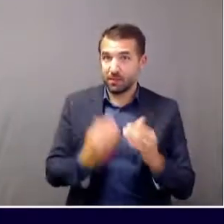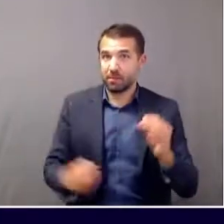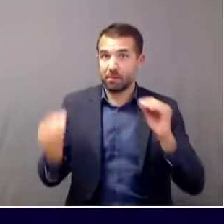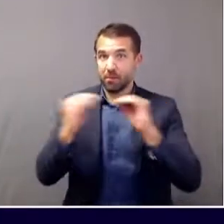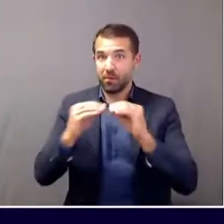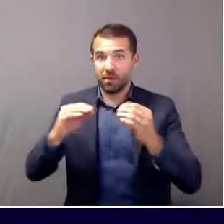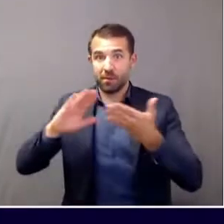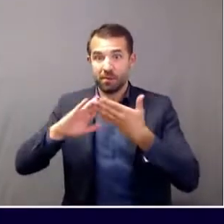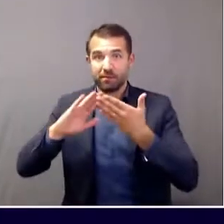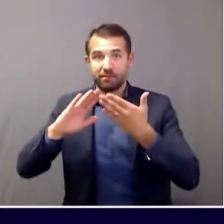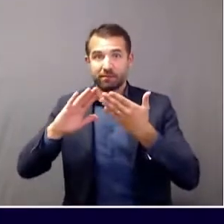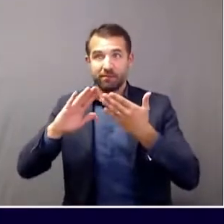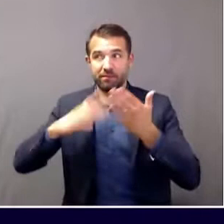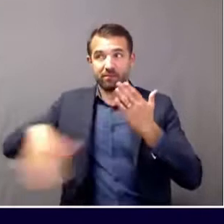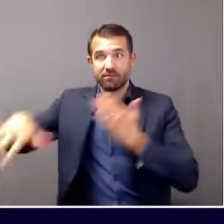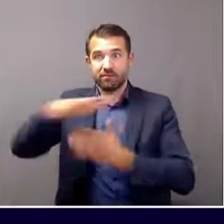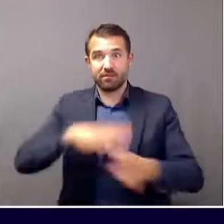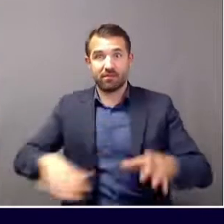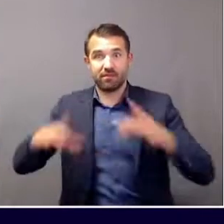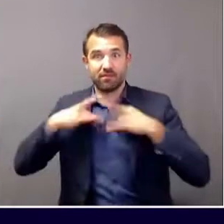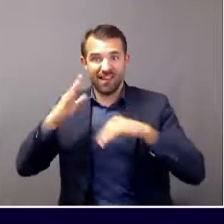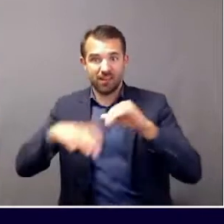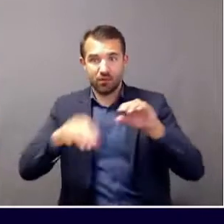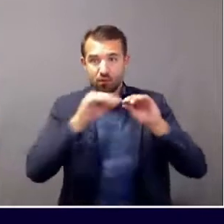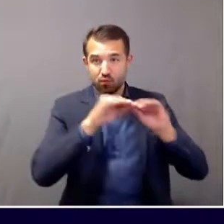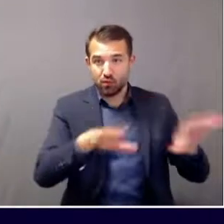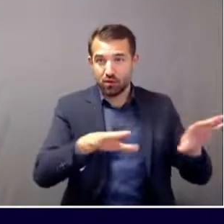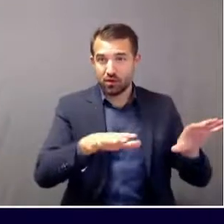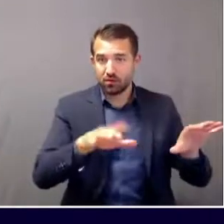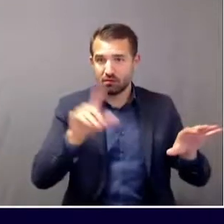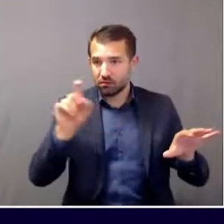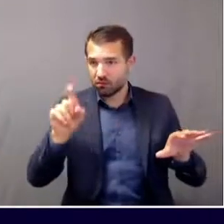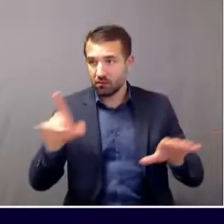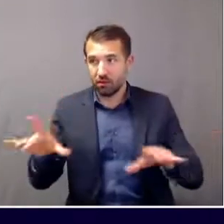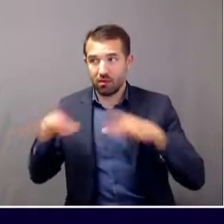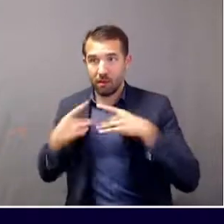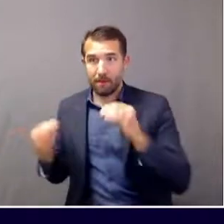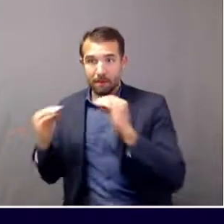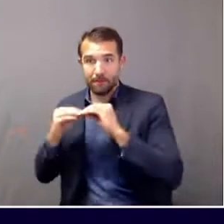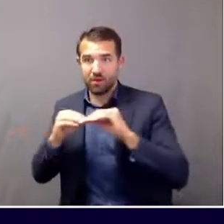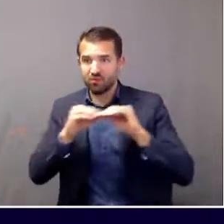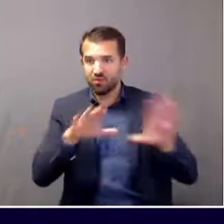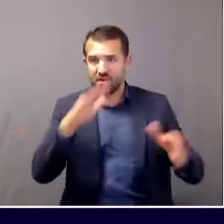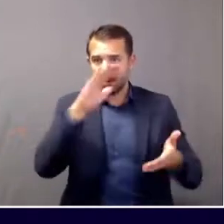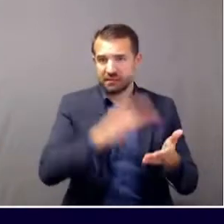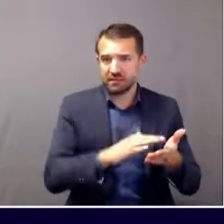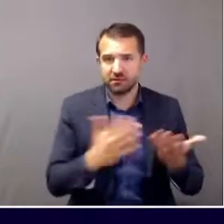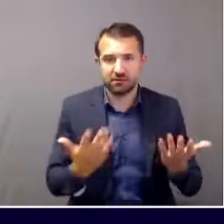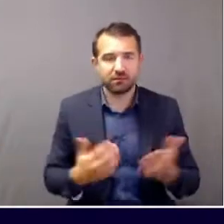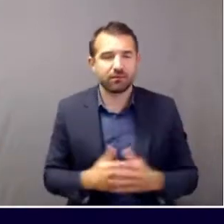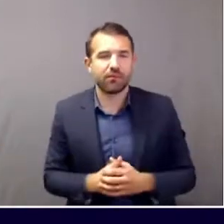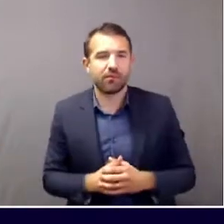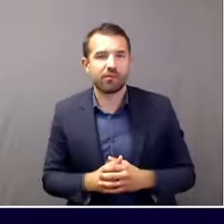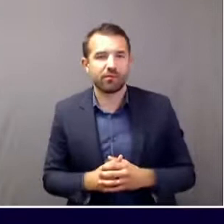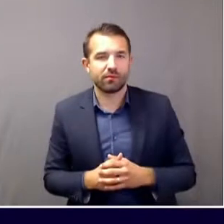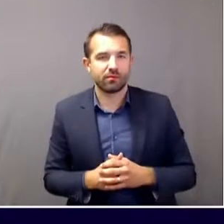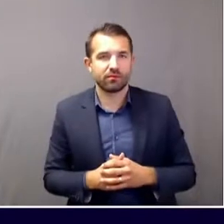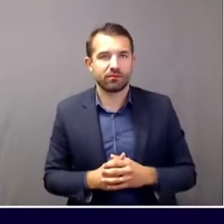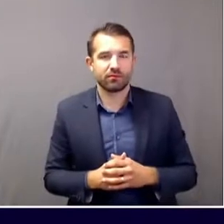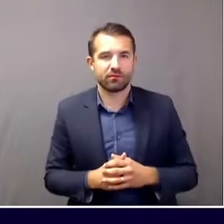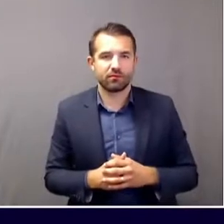Patty let me provide one first